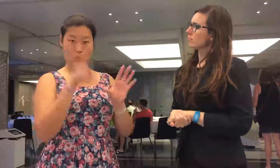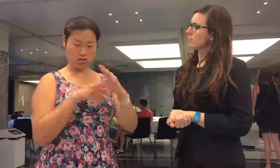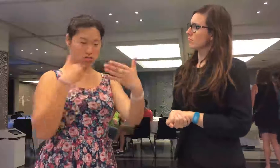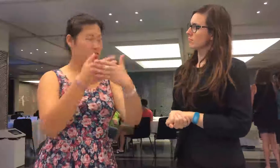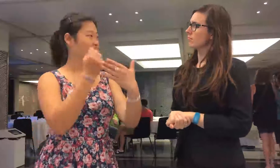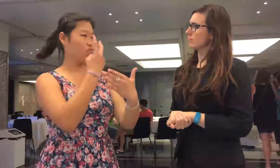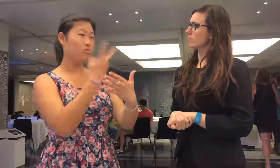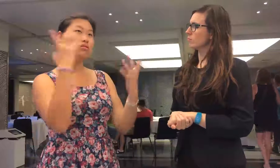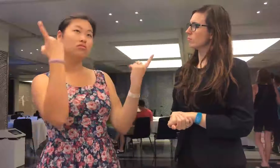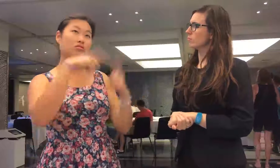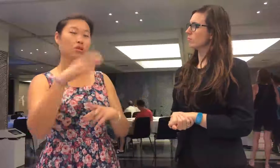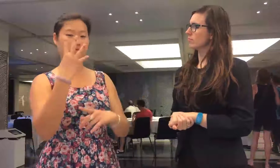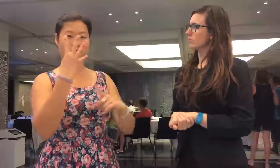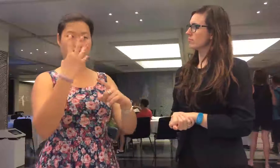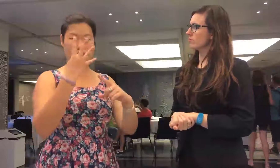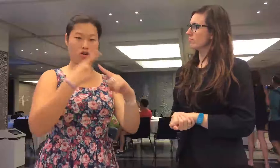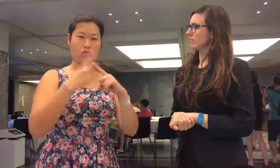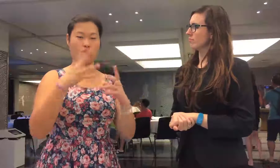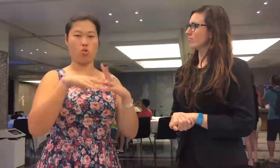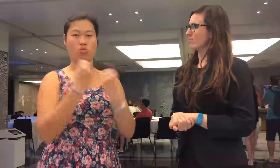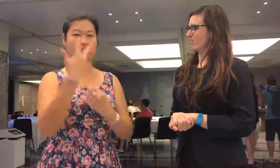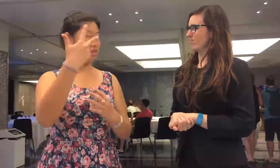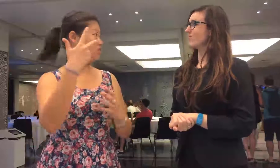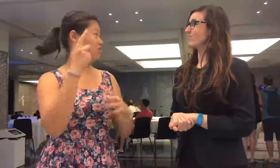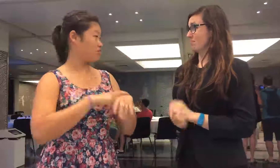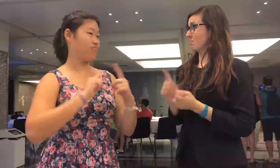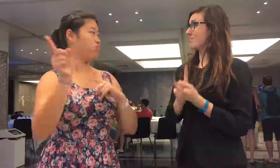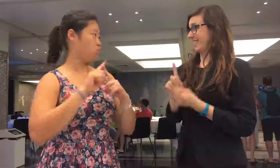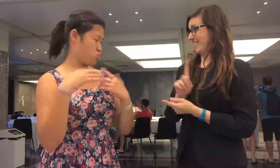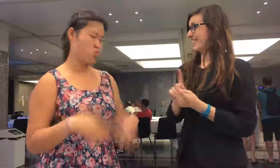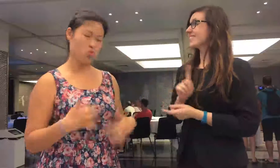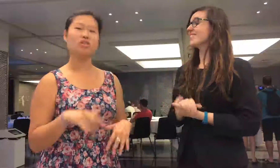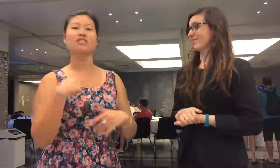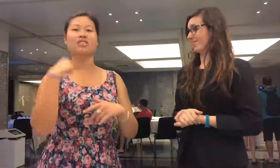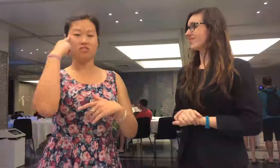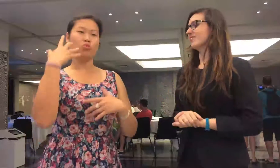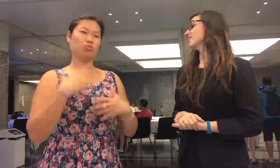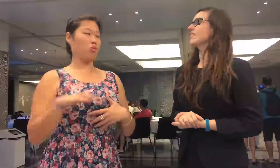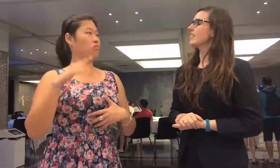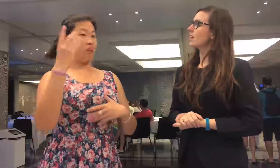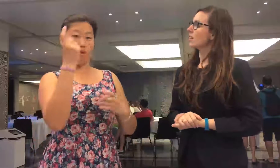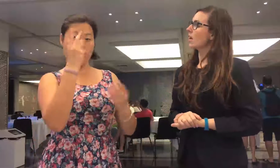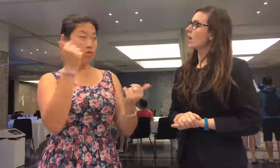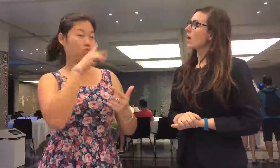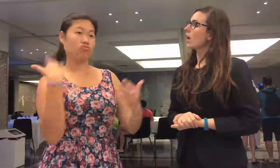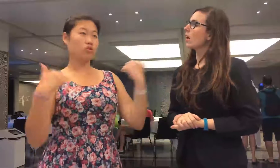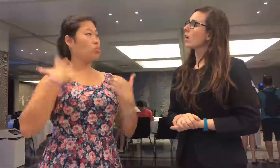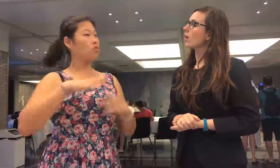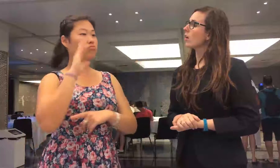to attend eight board meetings, which is a lot, but I plan to present at schools and functions,